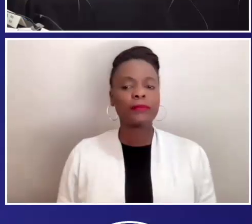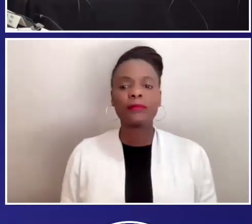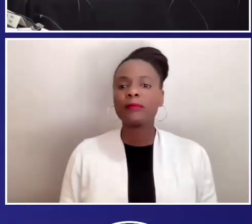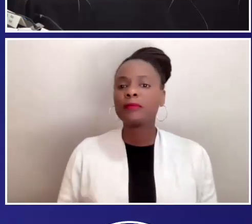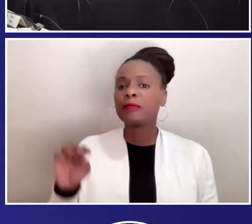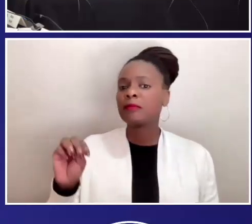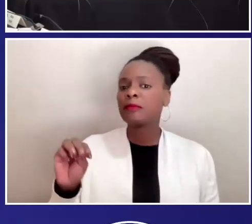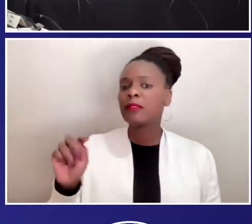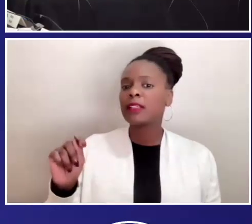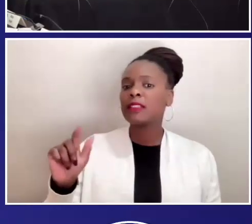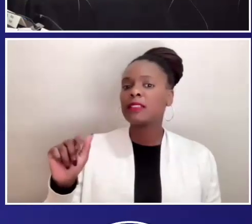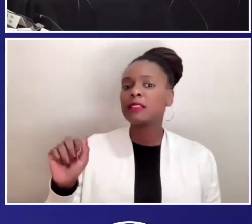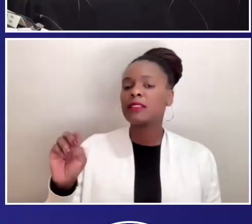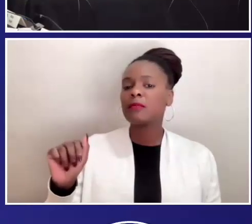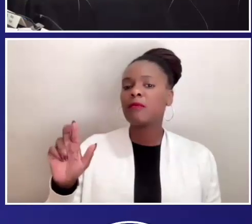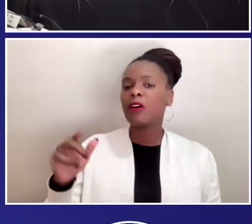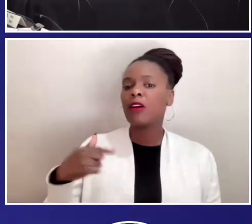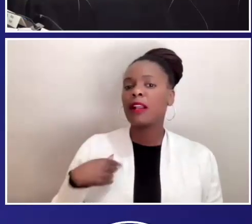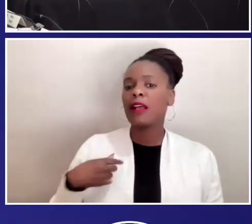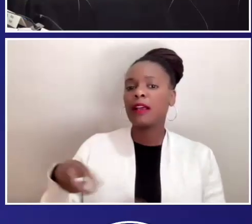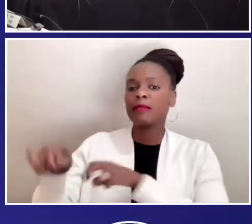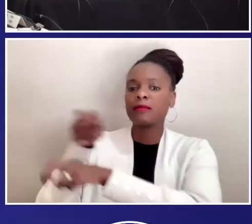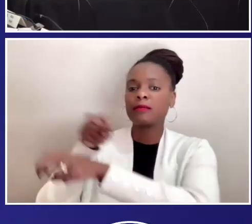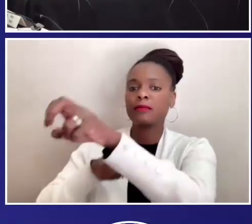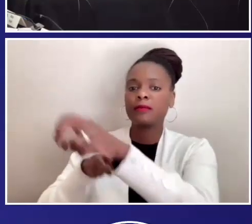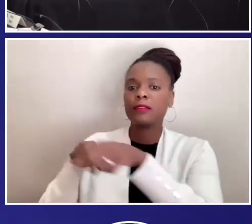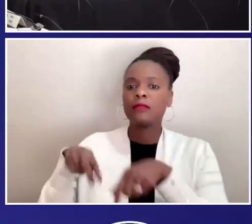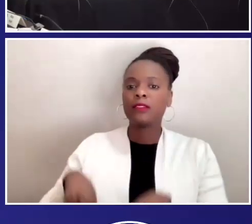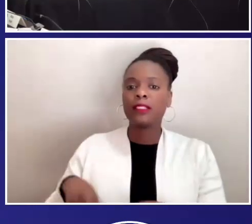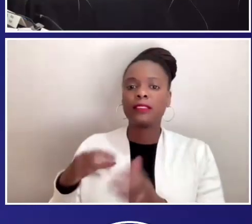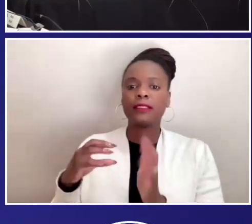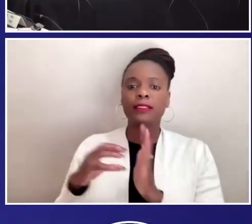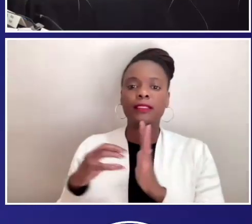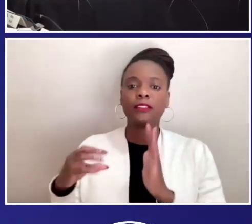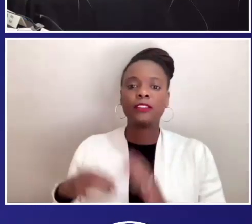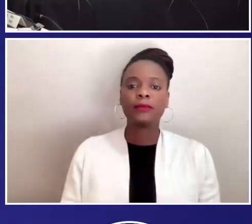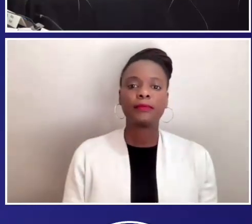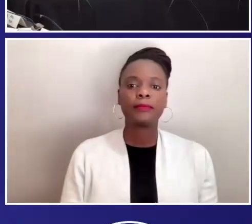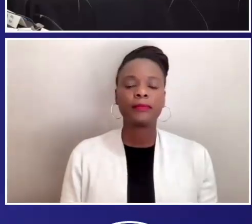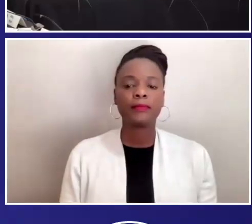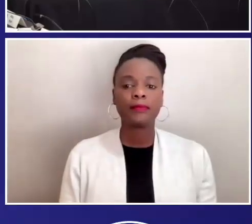section. Do you want us to physically switch seats?